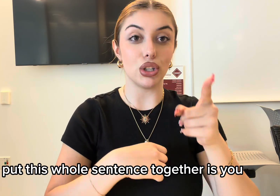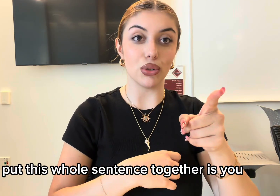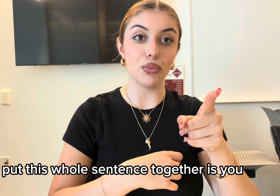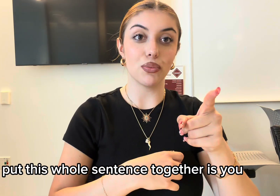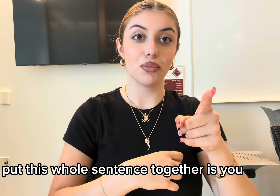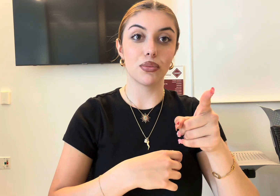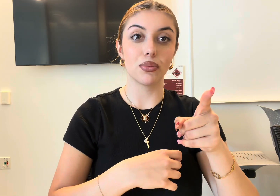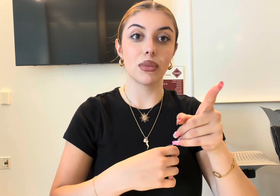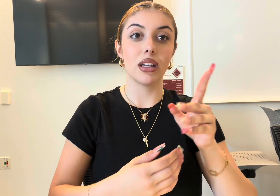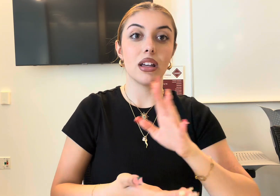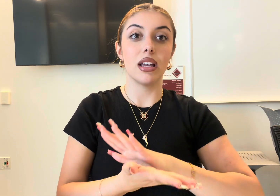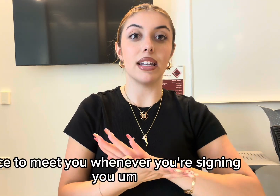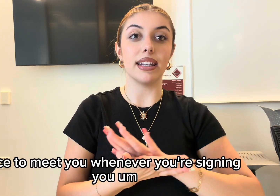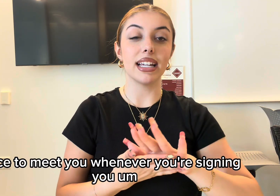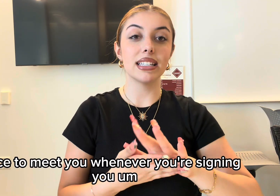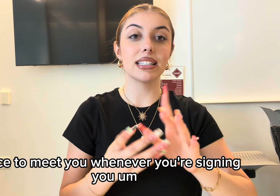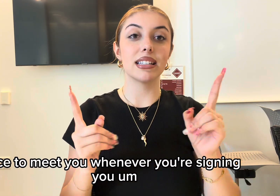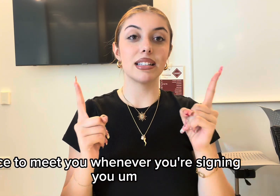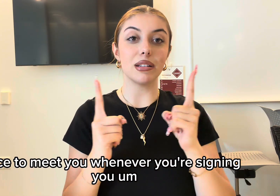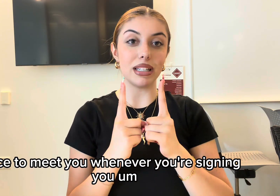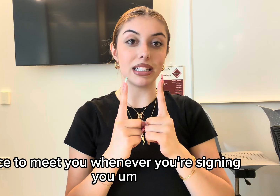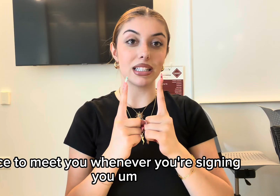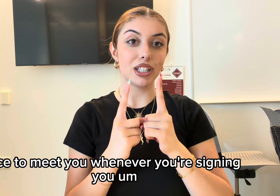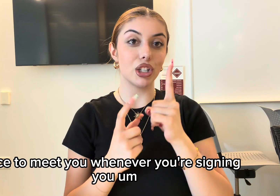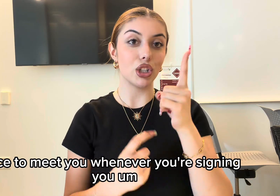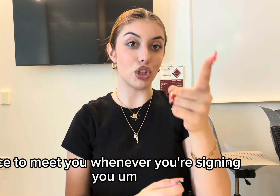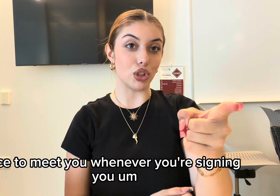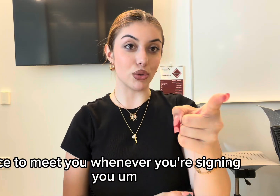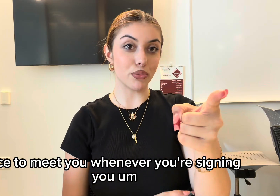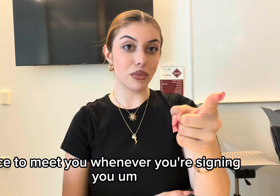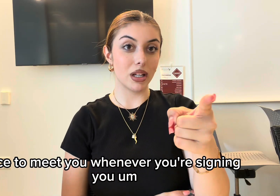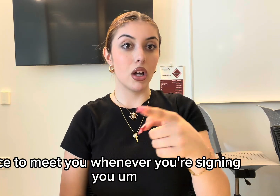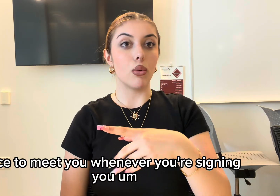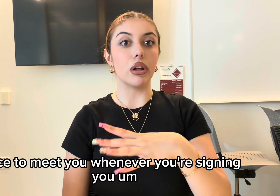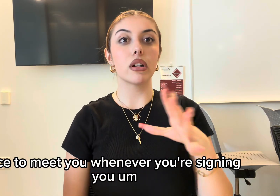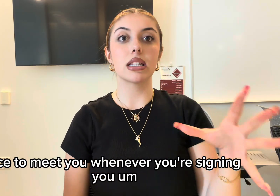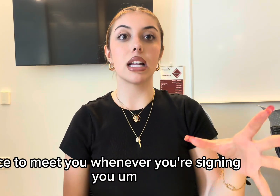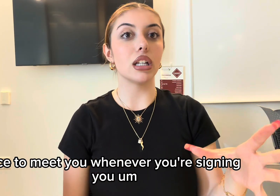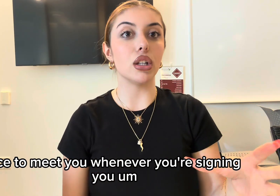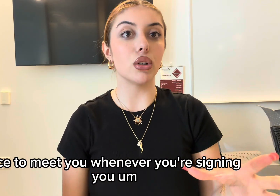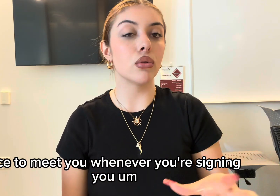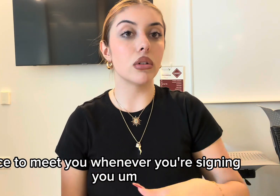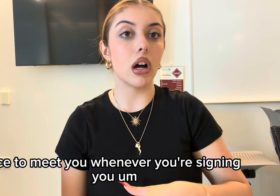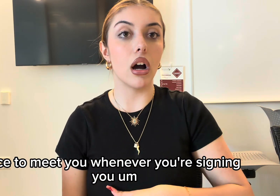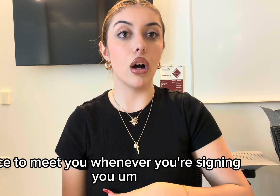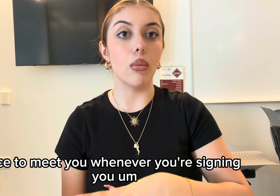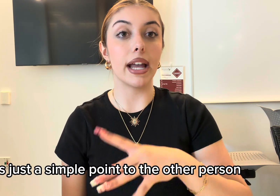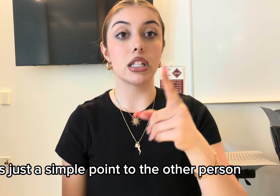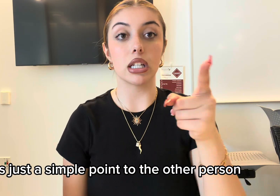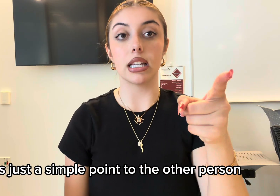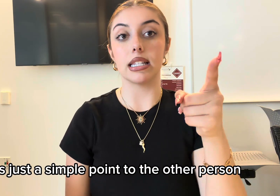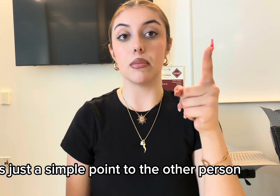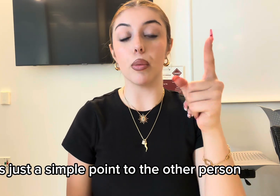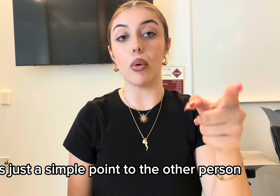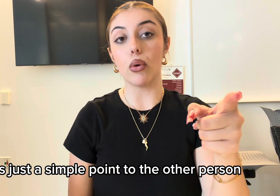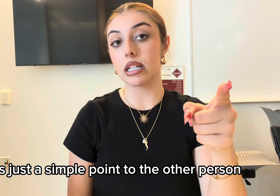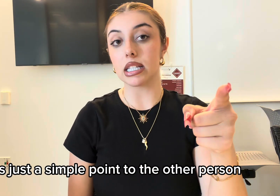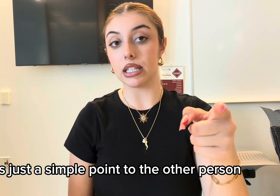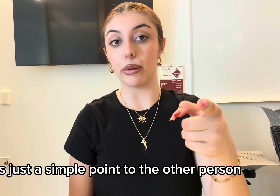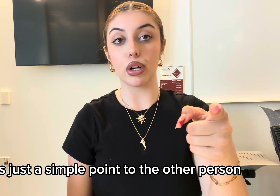you. Nice to meet you. Whenever you're signing you, um it's just a simple point to the other